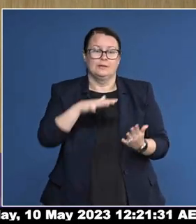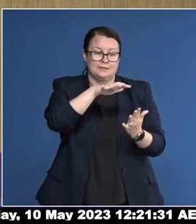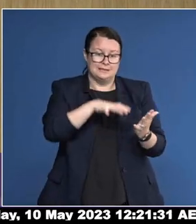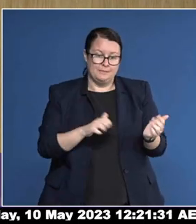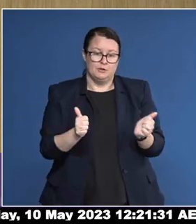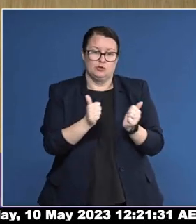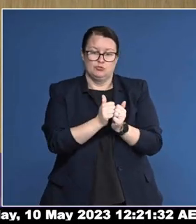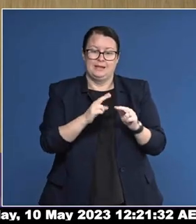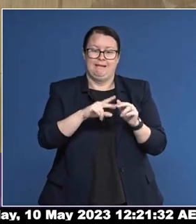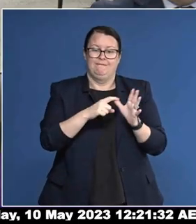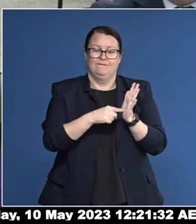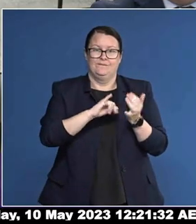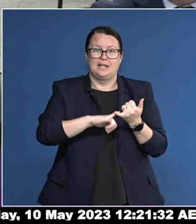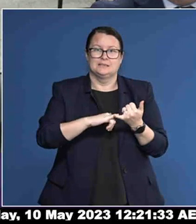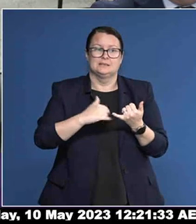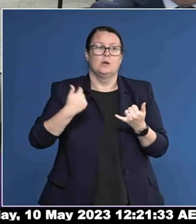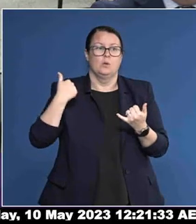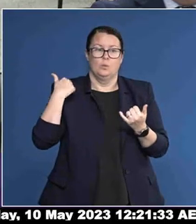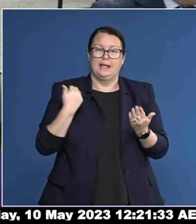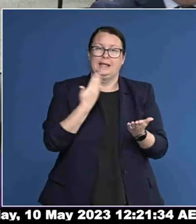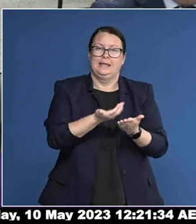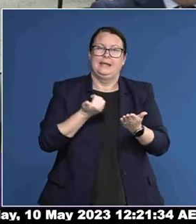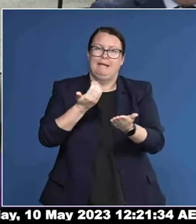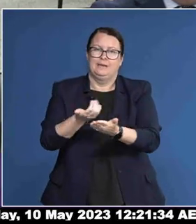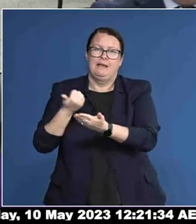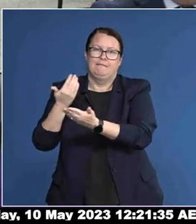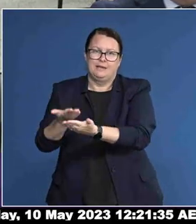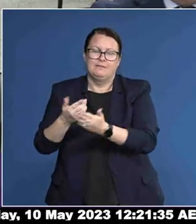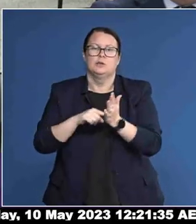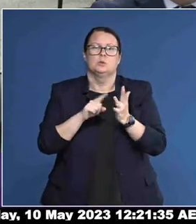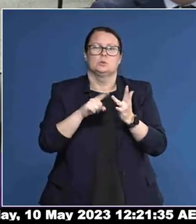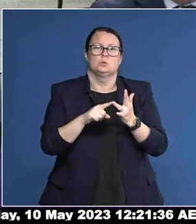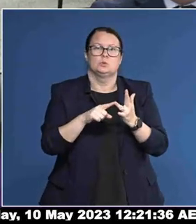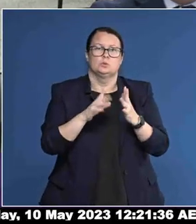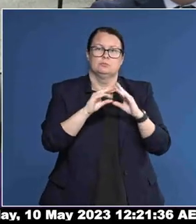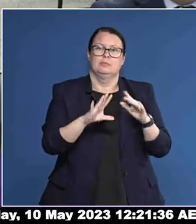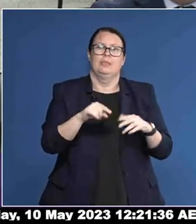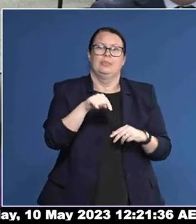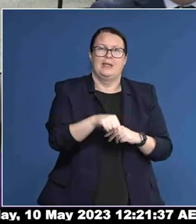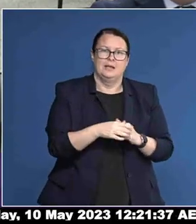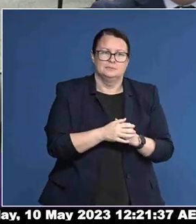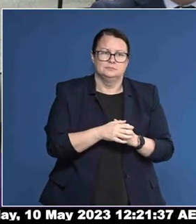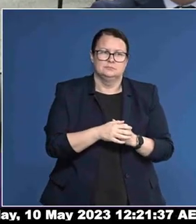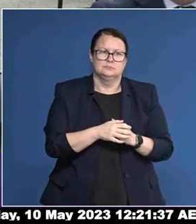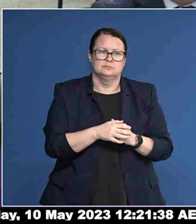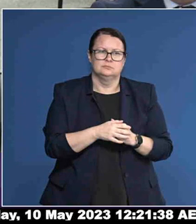We volunteered statements from various departments to address that and indicative findings. This isn't one of them, for a start.